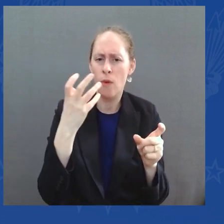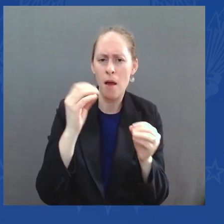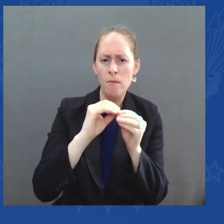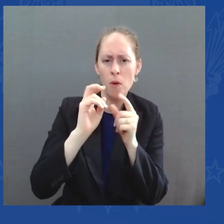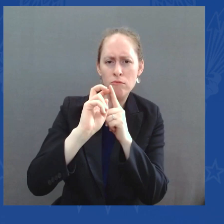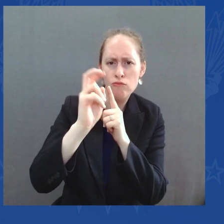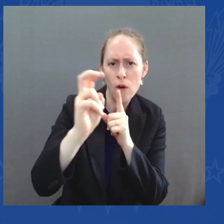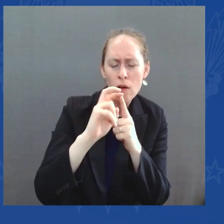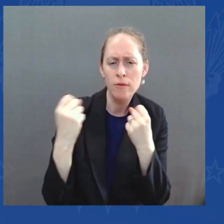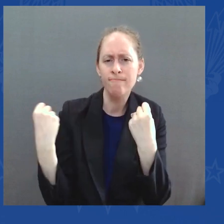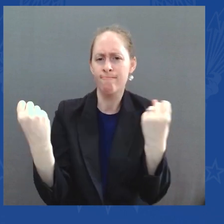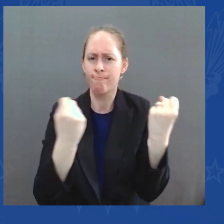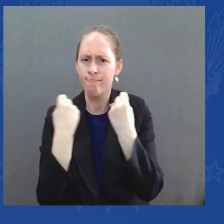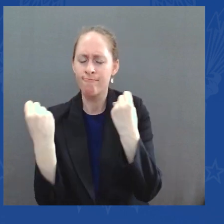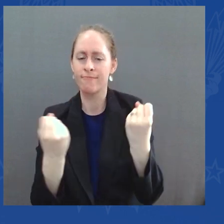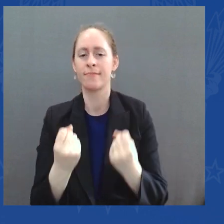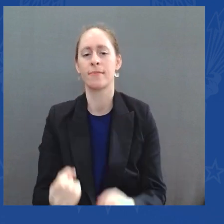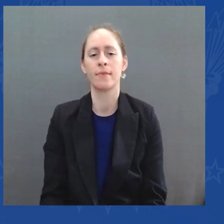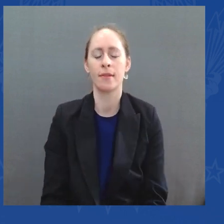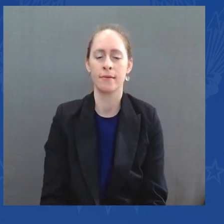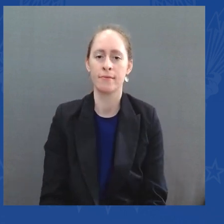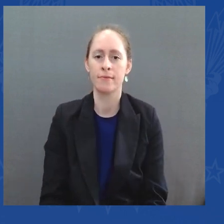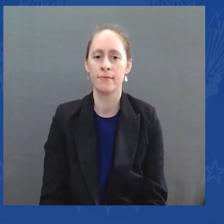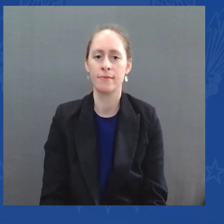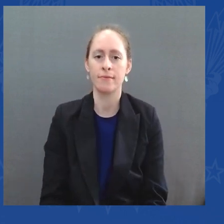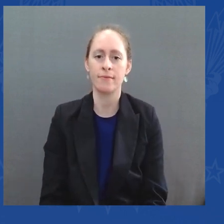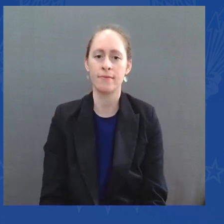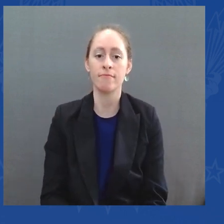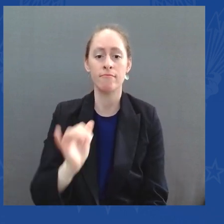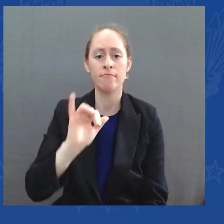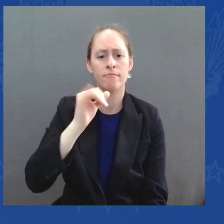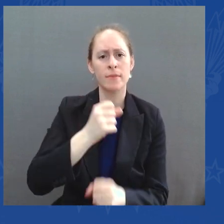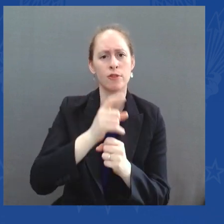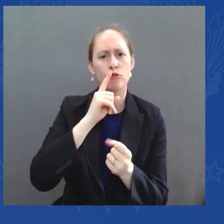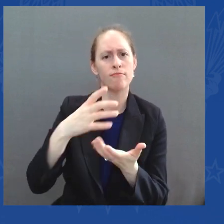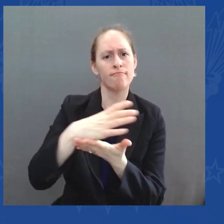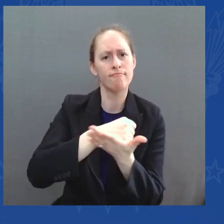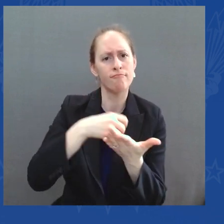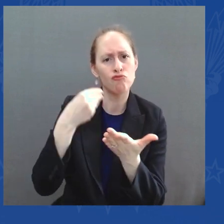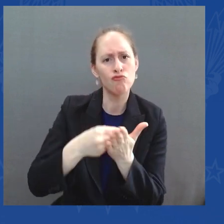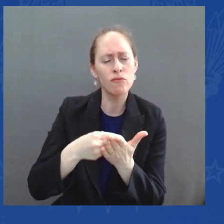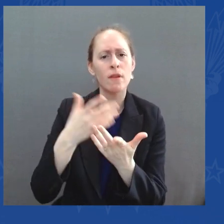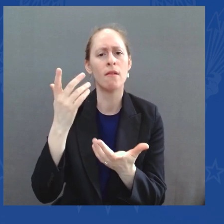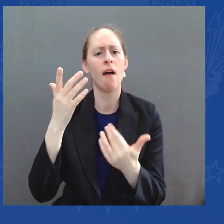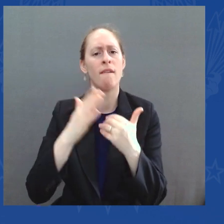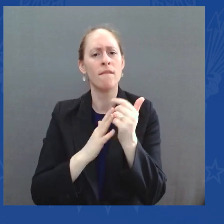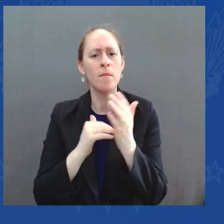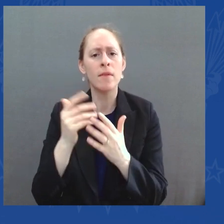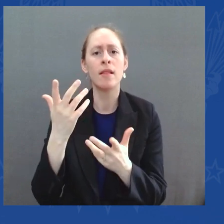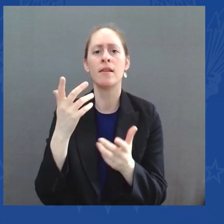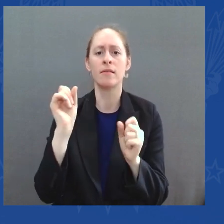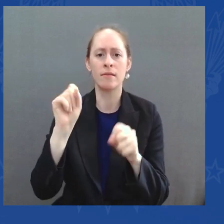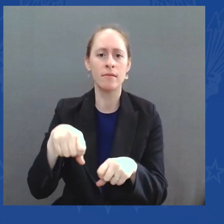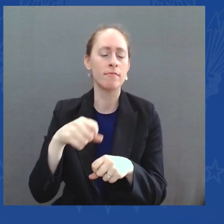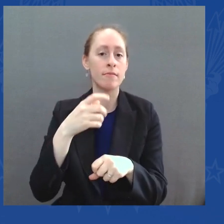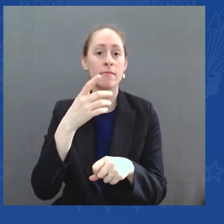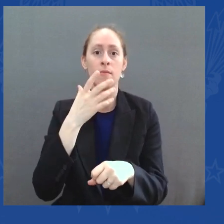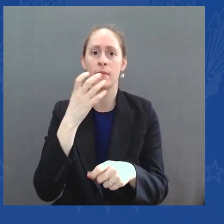reduced wait times, and improved safety, and so much more. Folks, there's a heck of a lot more we have to do. A lot more we have to do.